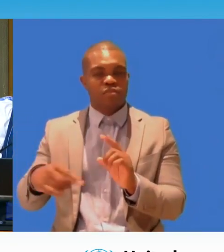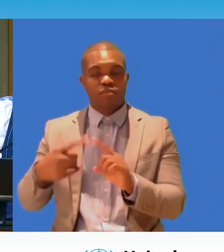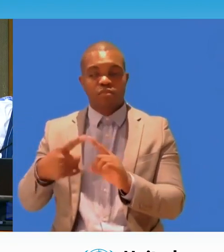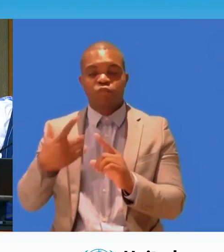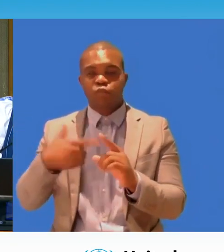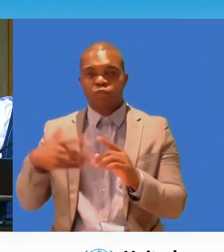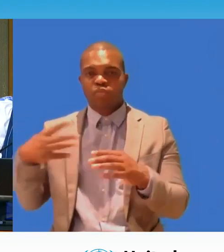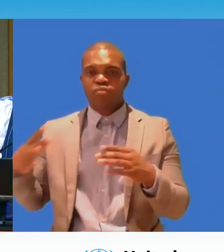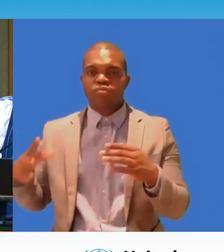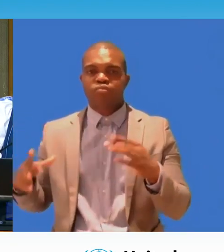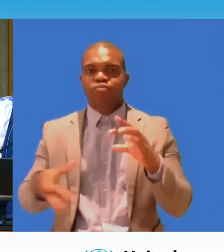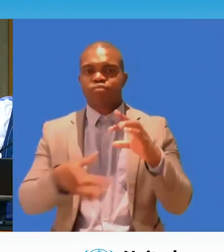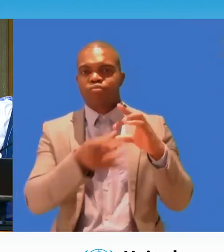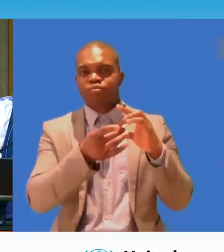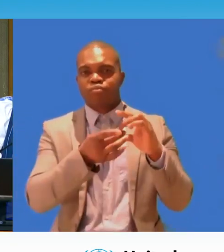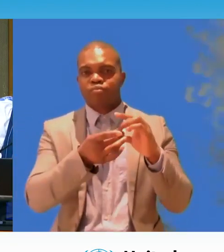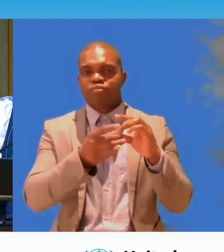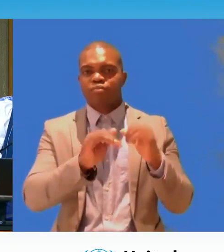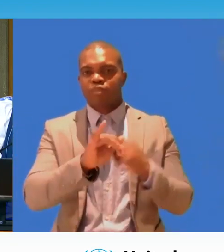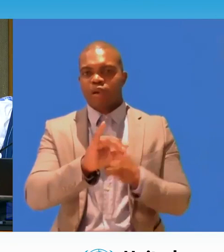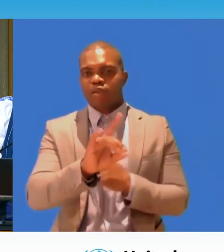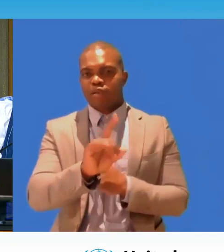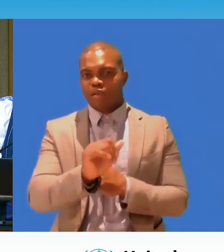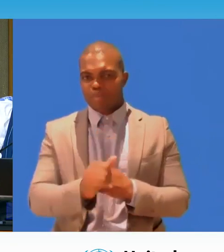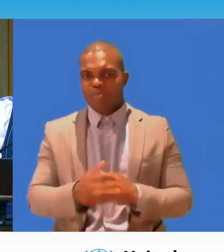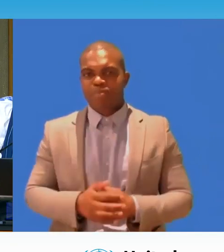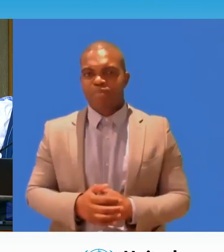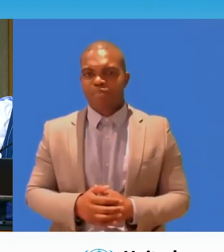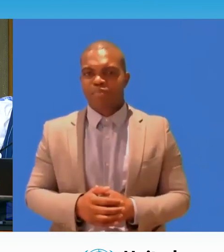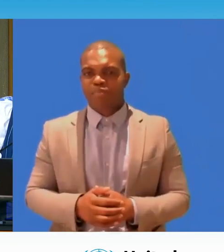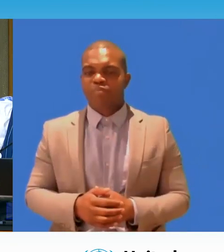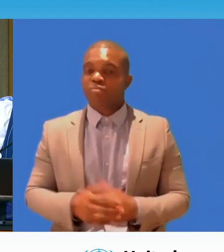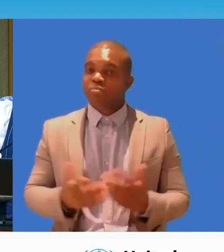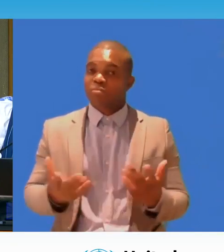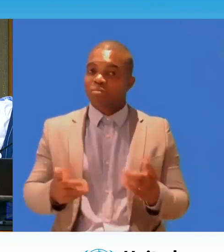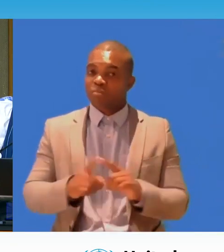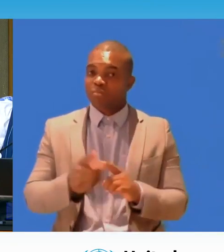developing States and a person disability from the global South I emphasize different